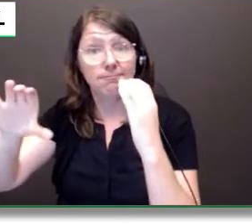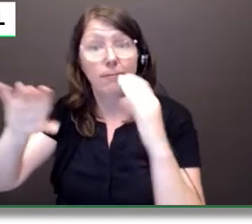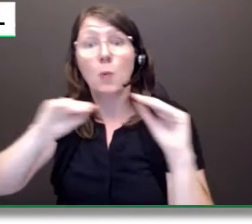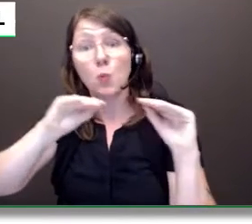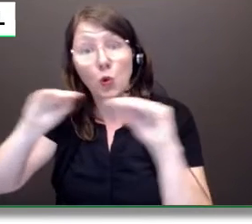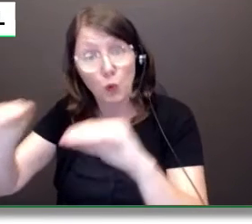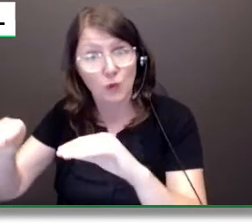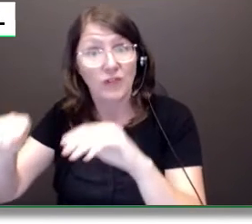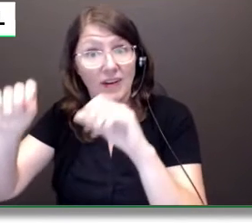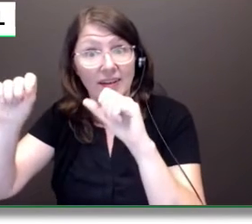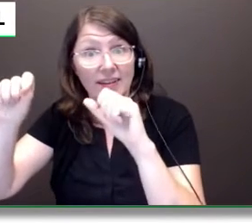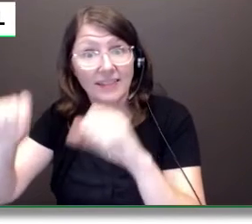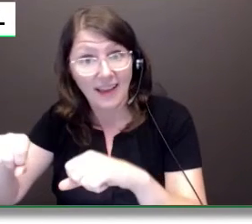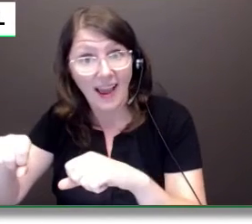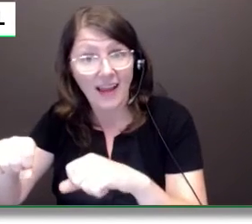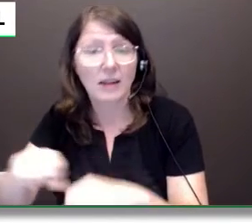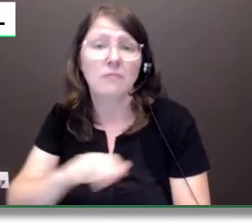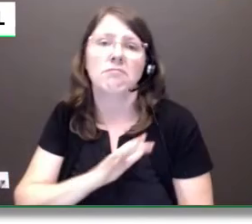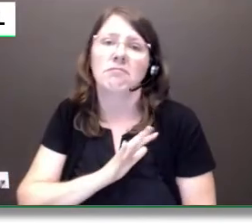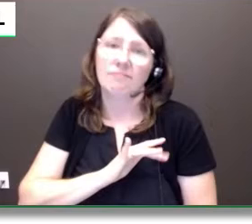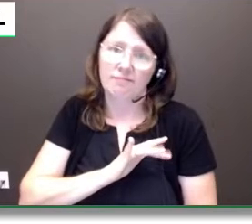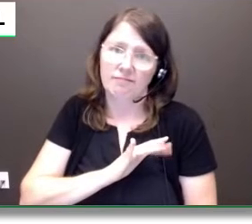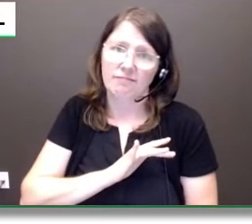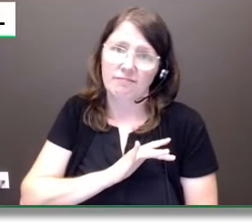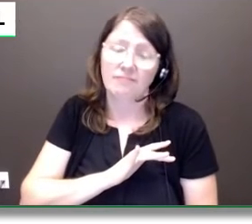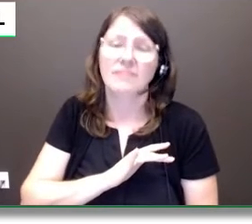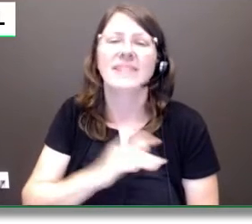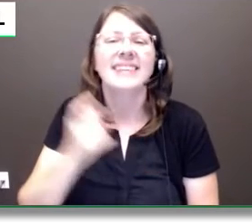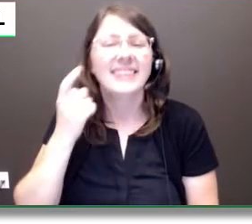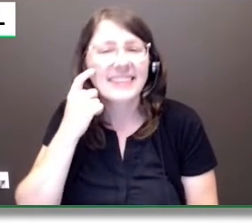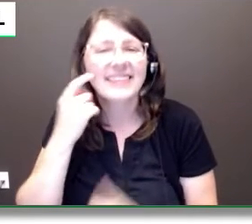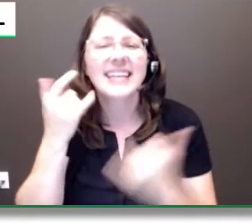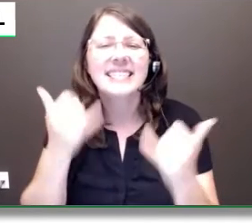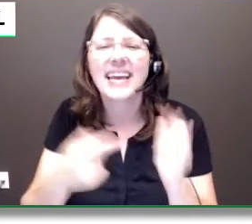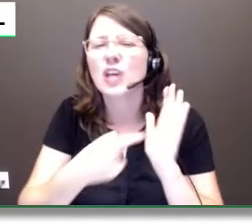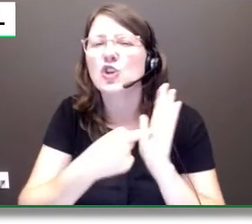transportation today that's being shown especially that can be used for